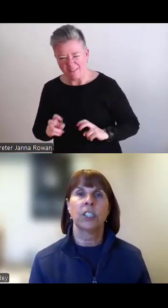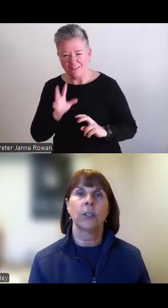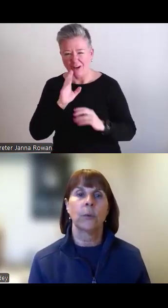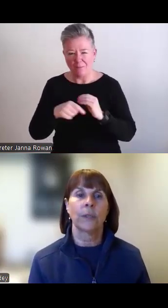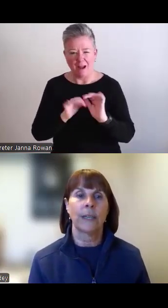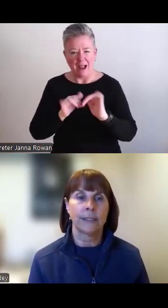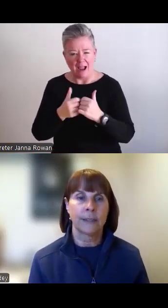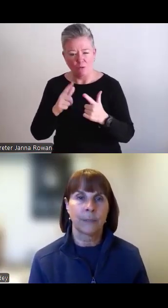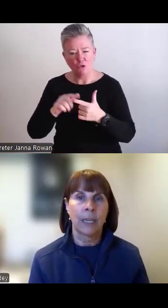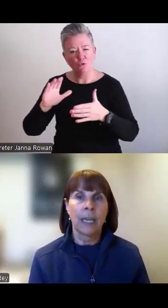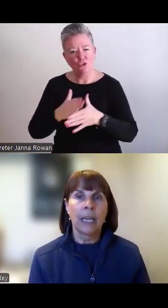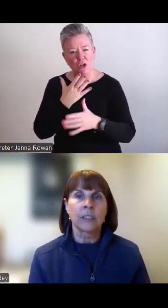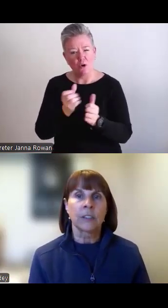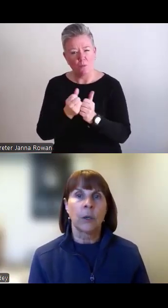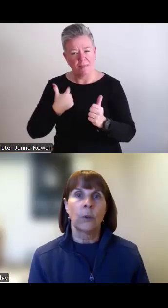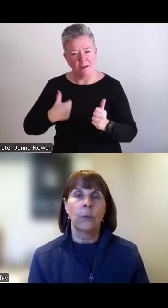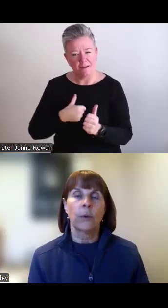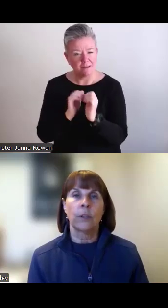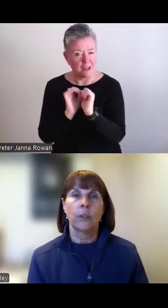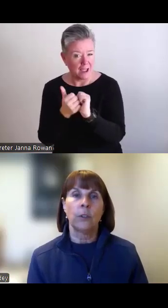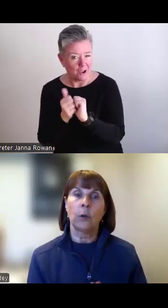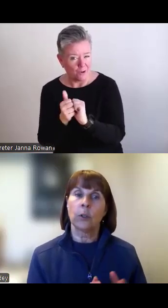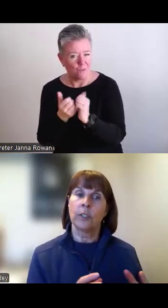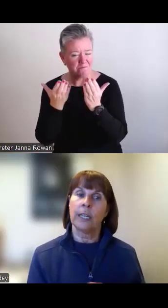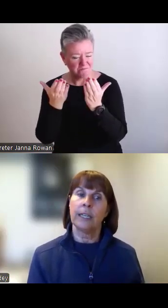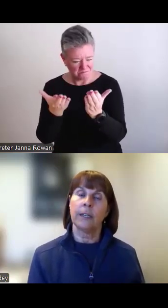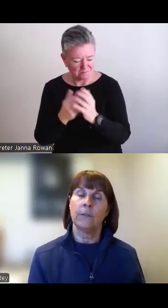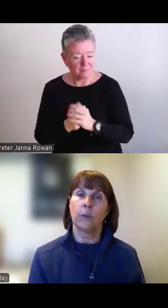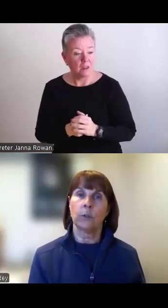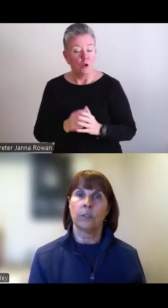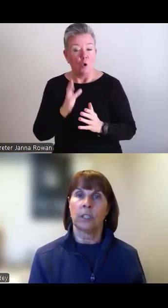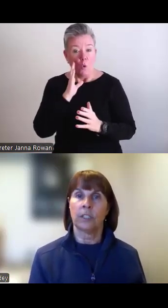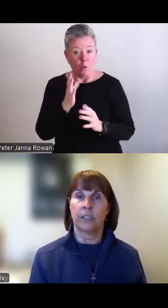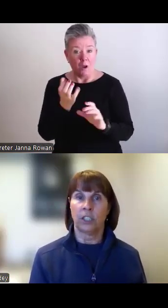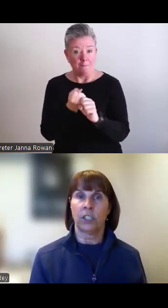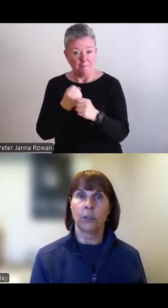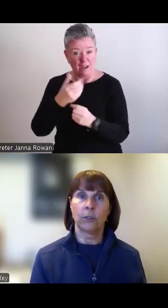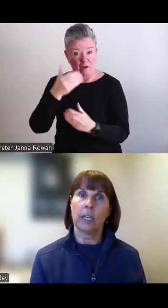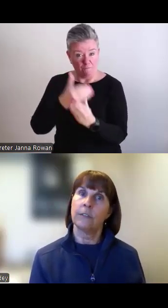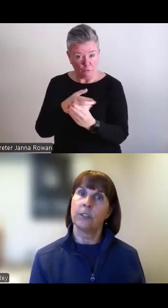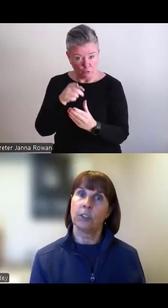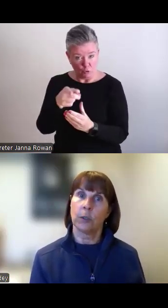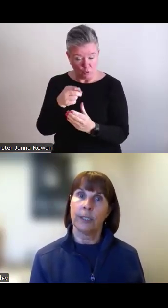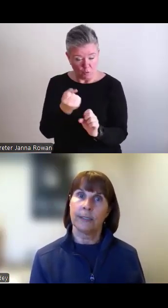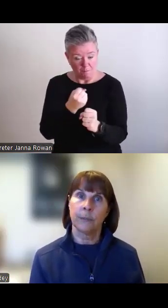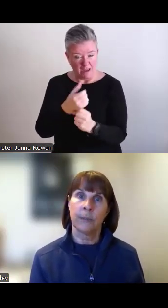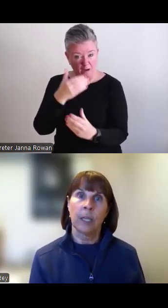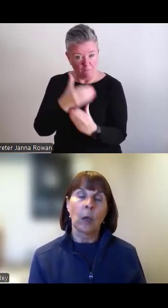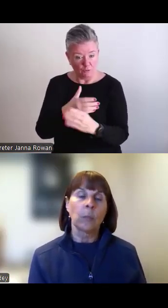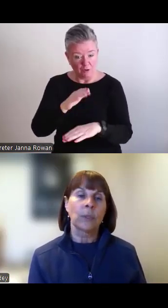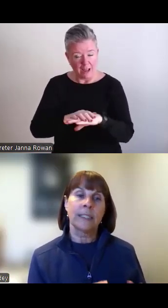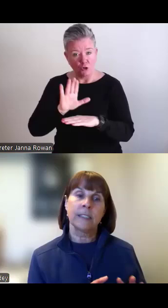going to share it with us. So you'll create a folder on a shared drive of your choice.